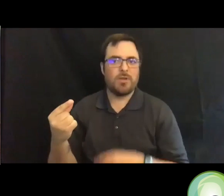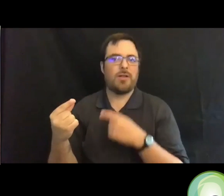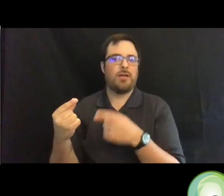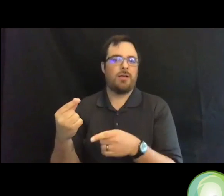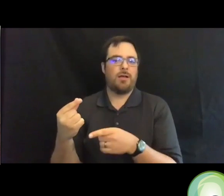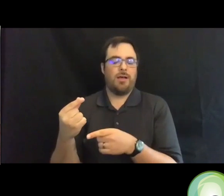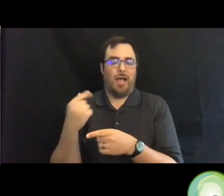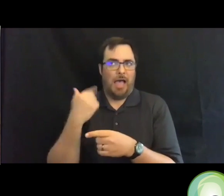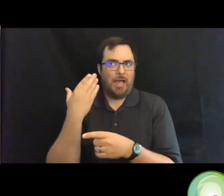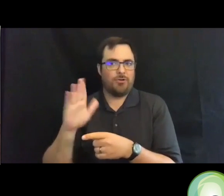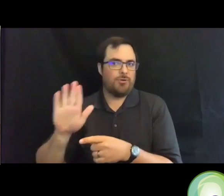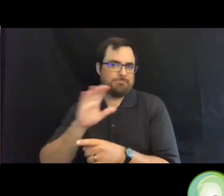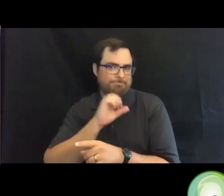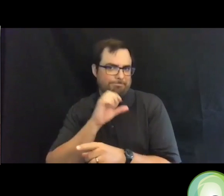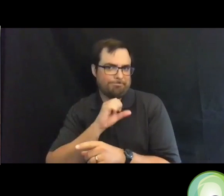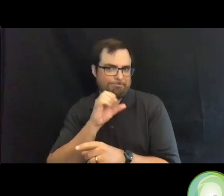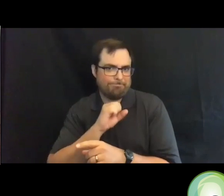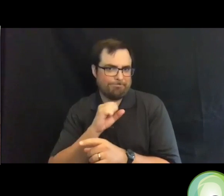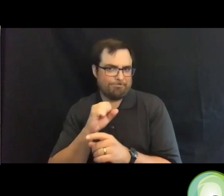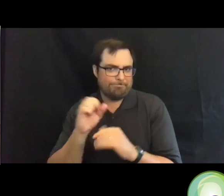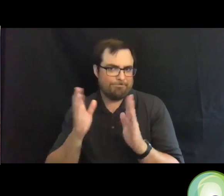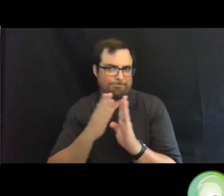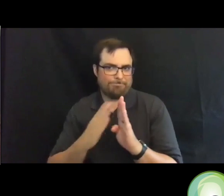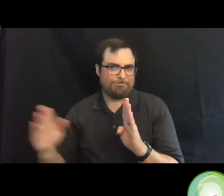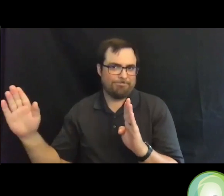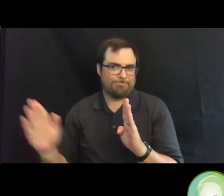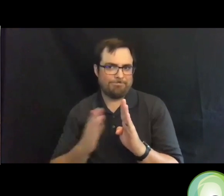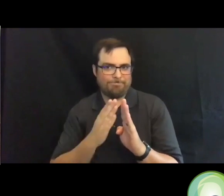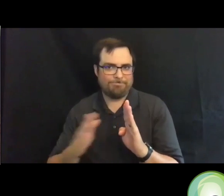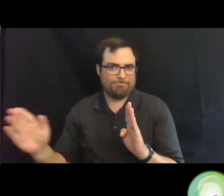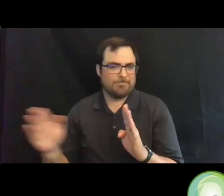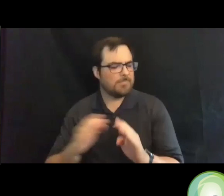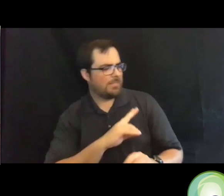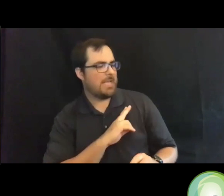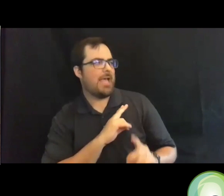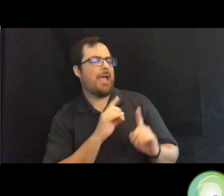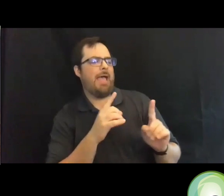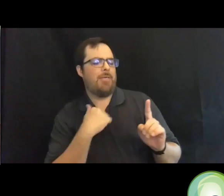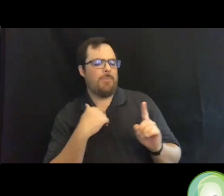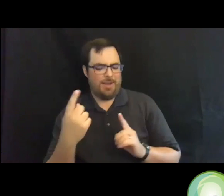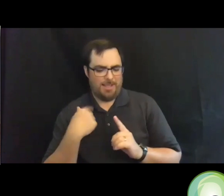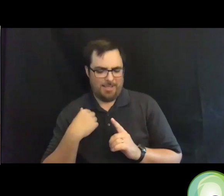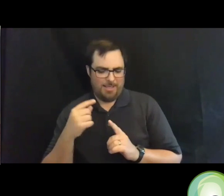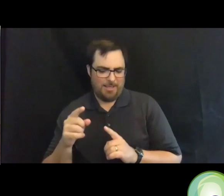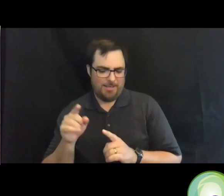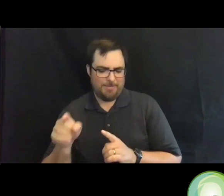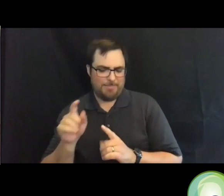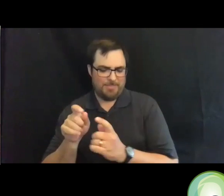for Moog. I would guess like venture to guess .. Heidi: The one that they were serving for the student that I specifically am